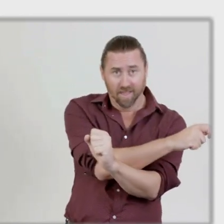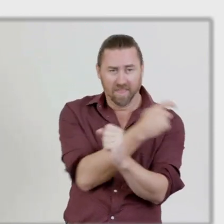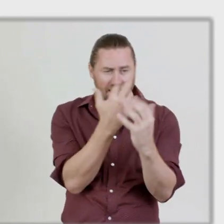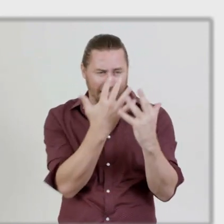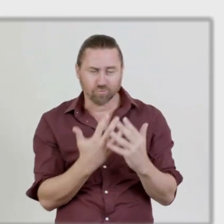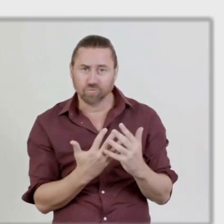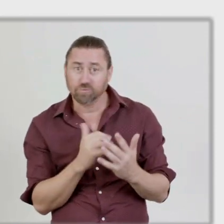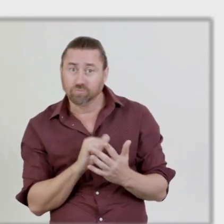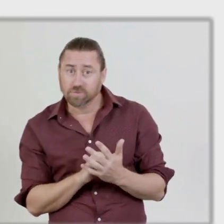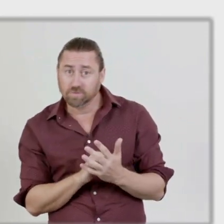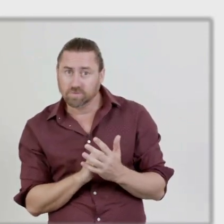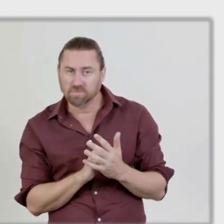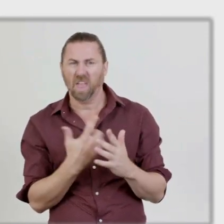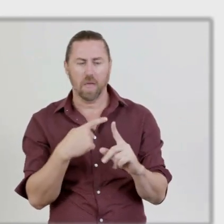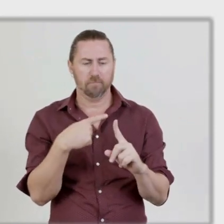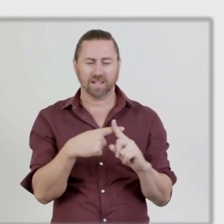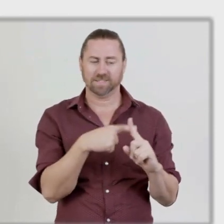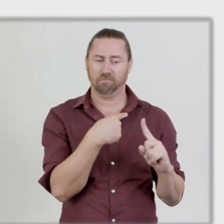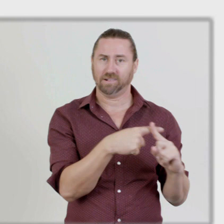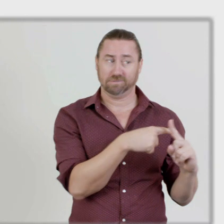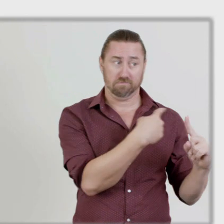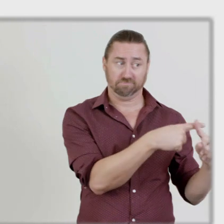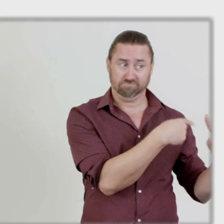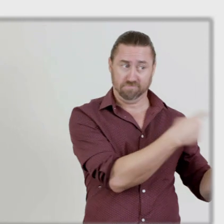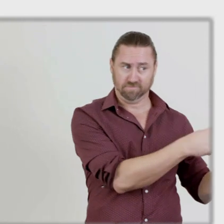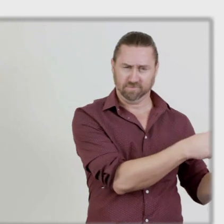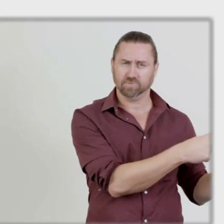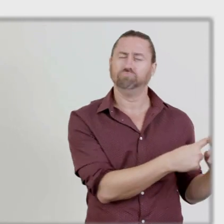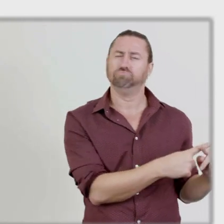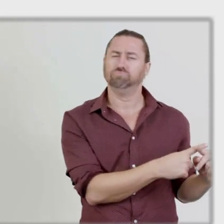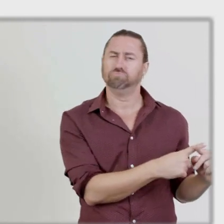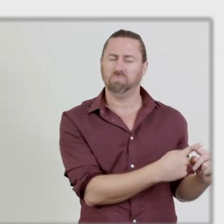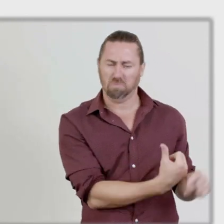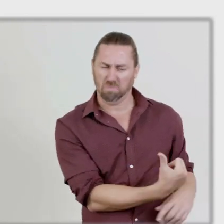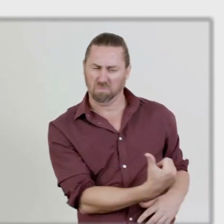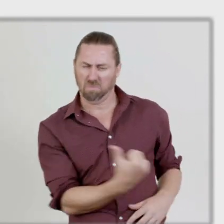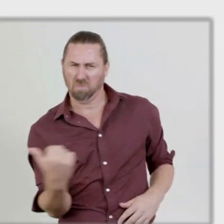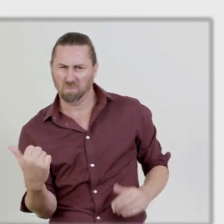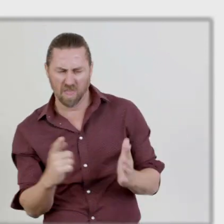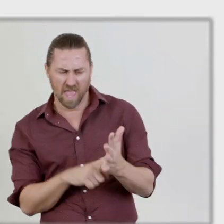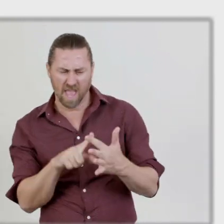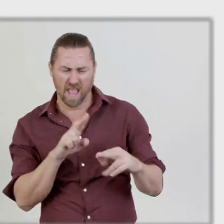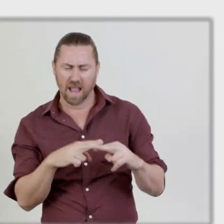These are also called positive numbers. But what about the numbers on the other side of zero?